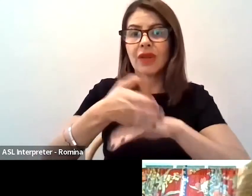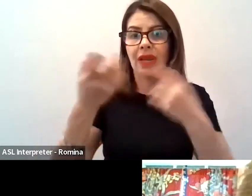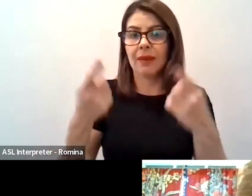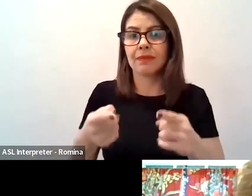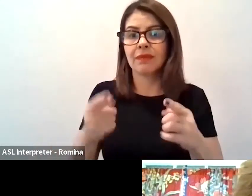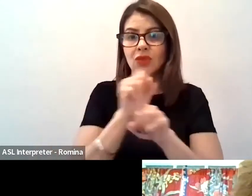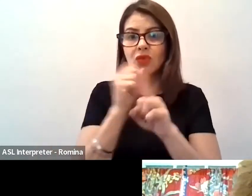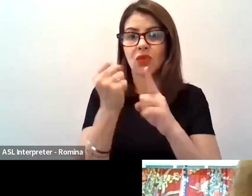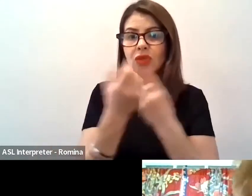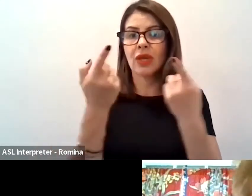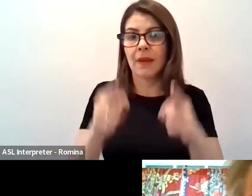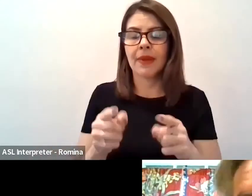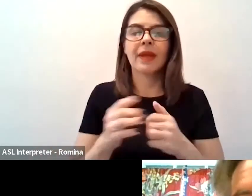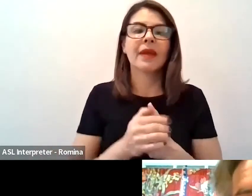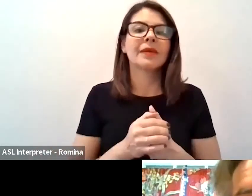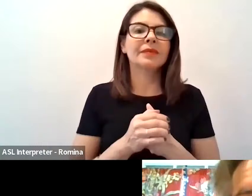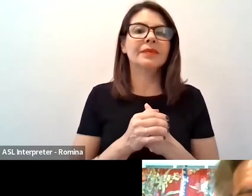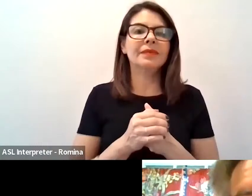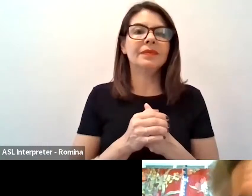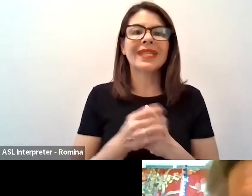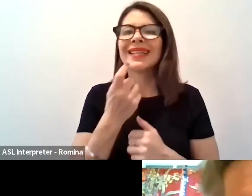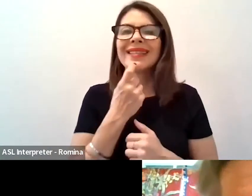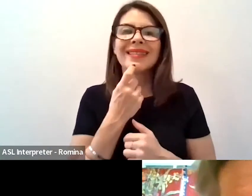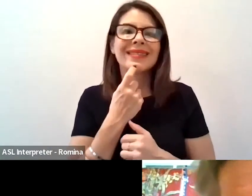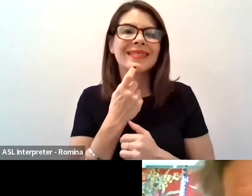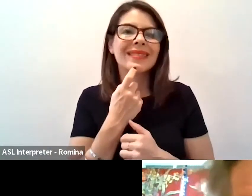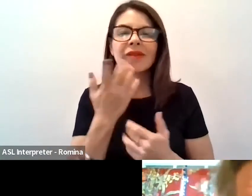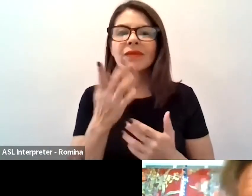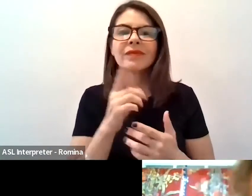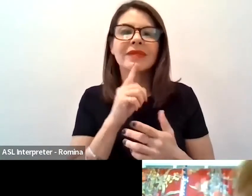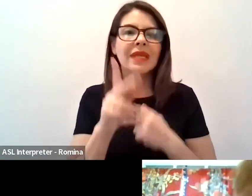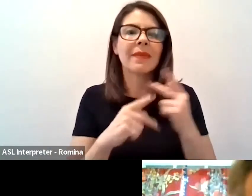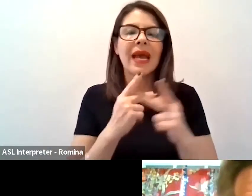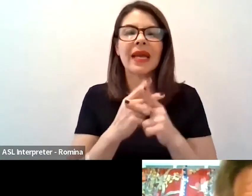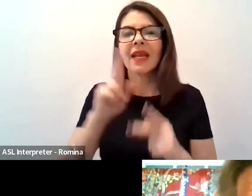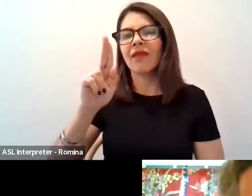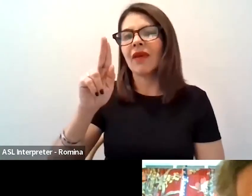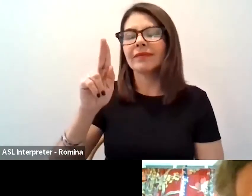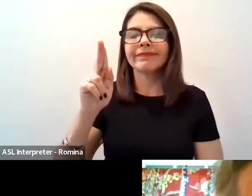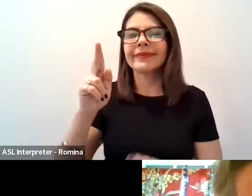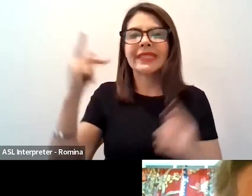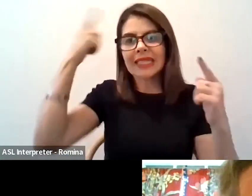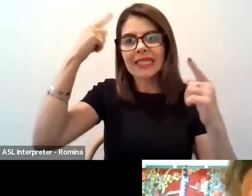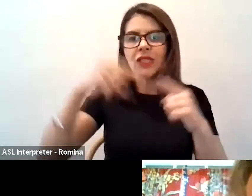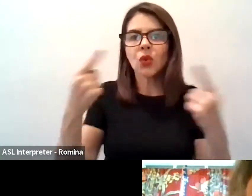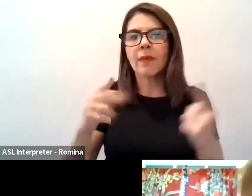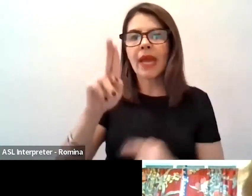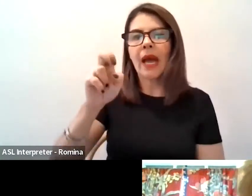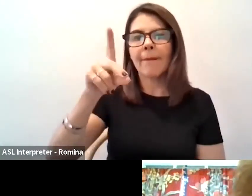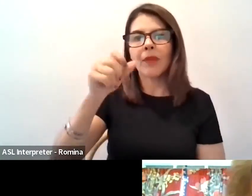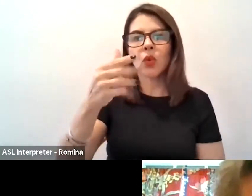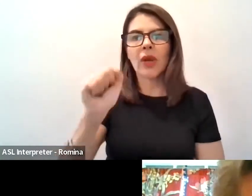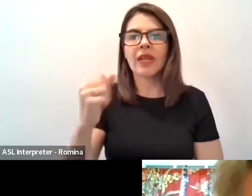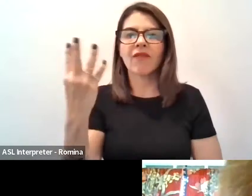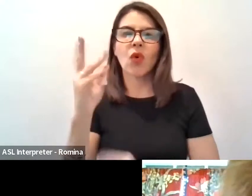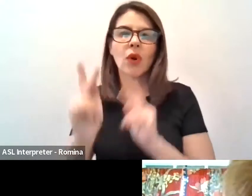And you know, they may say this a tentative agreement to upgrading for people in the in the construction scene and